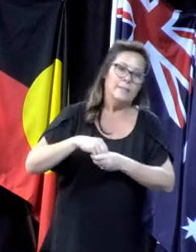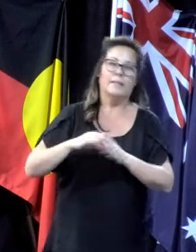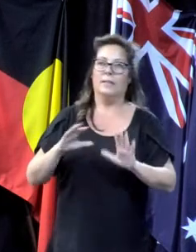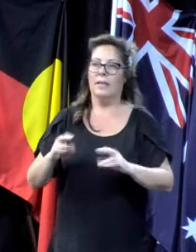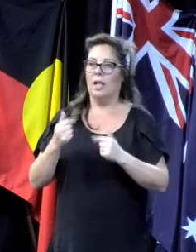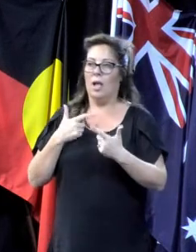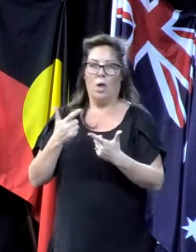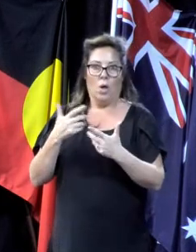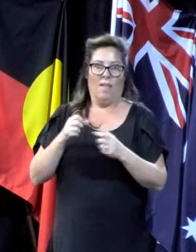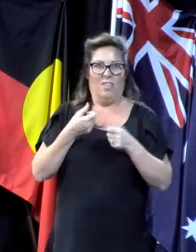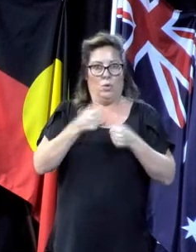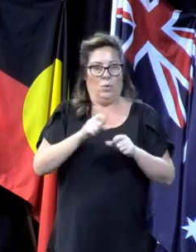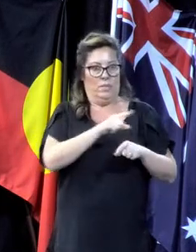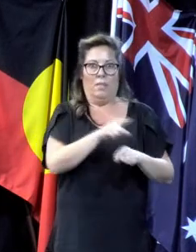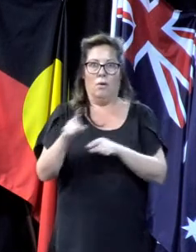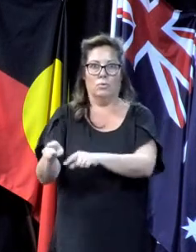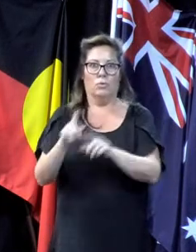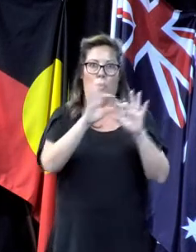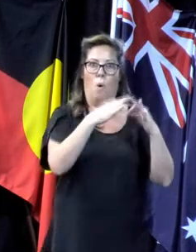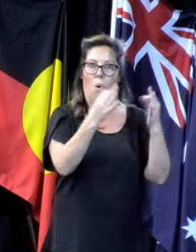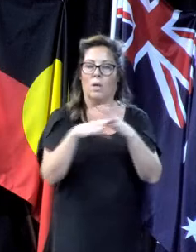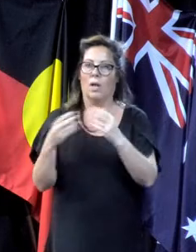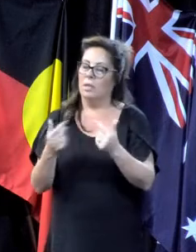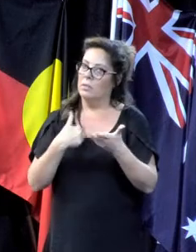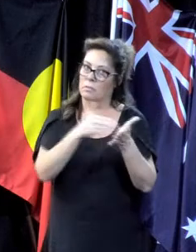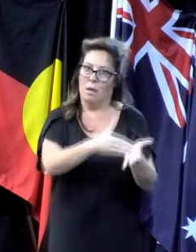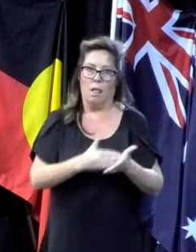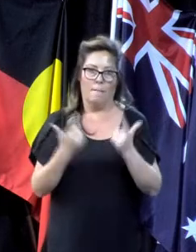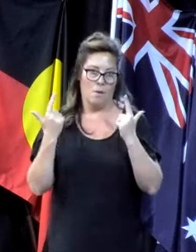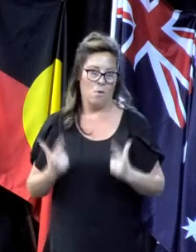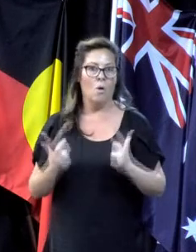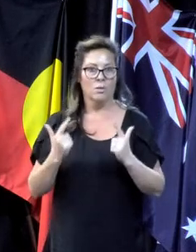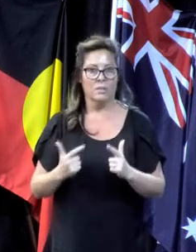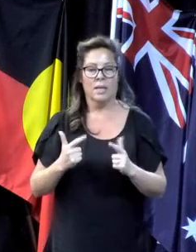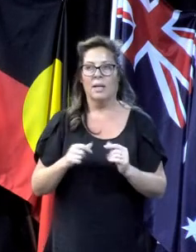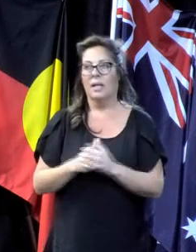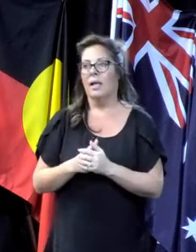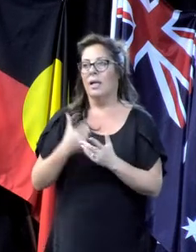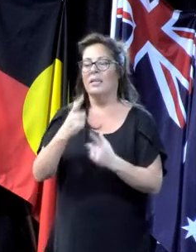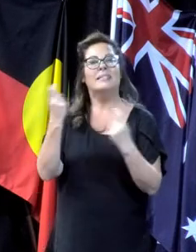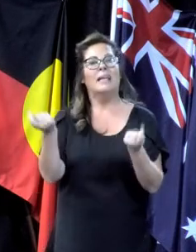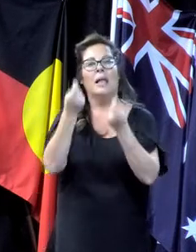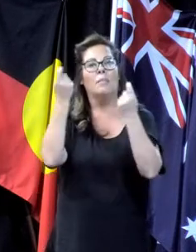So that’s a really beneficial way. As Jude said, celebrating NAIDOC is a big occasion at our school.